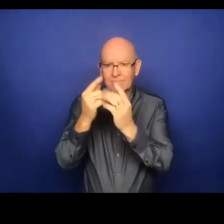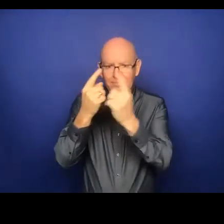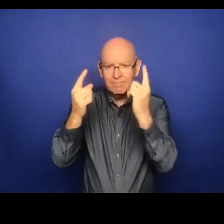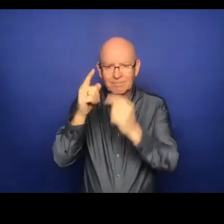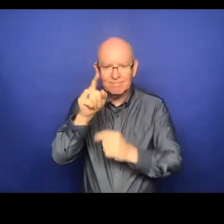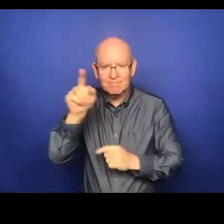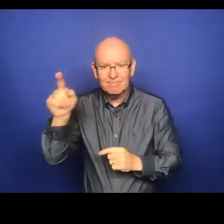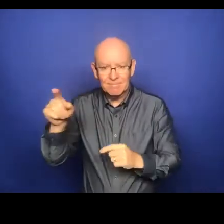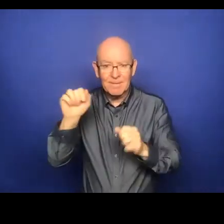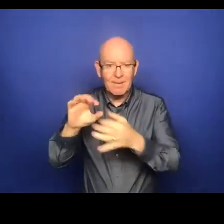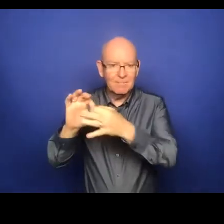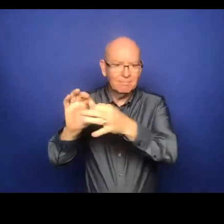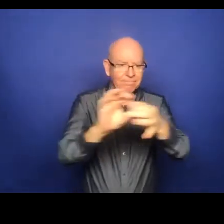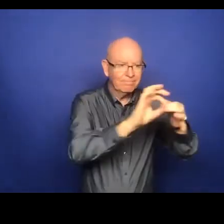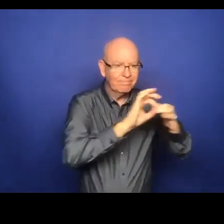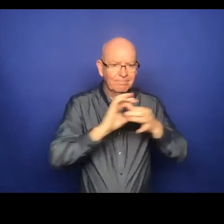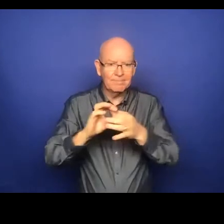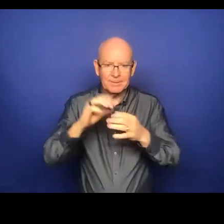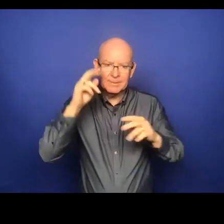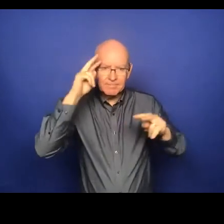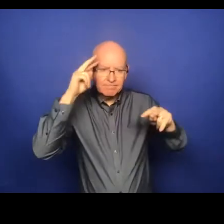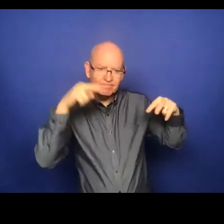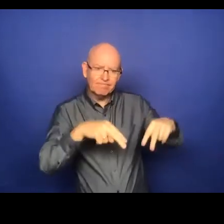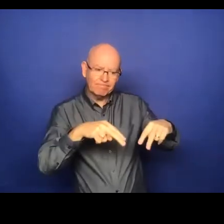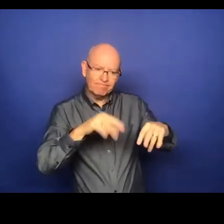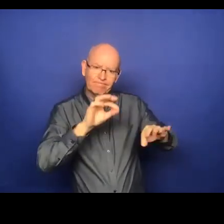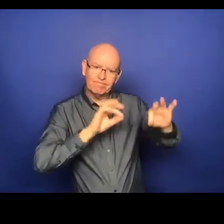What is important is that the framework indicator